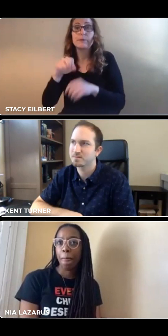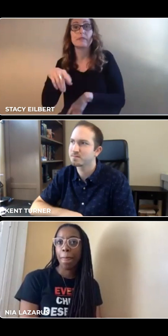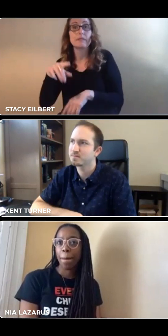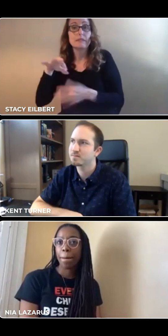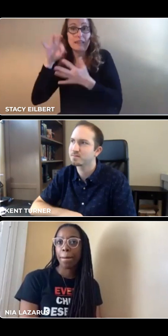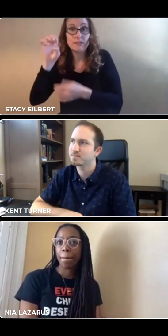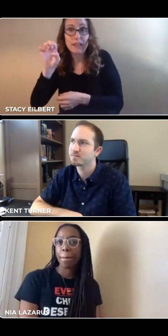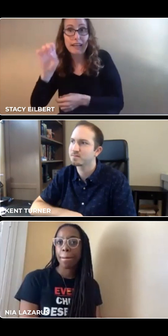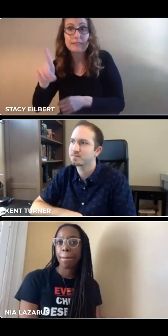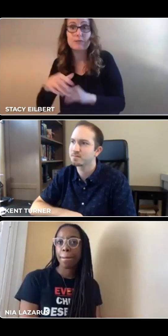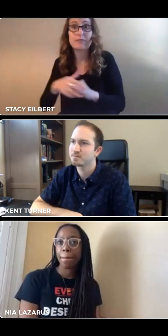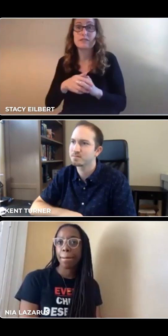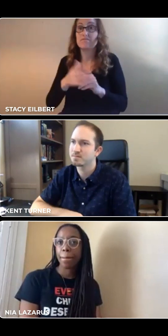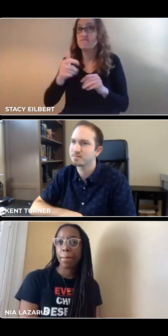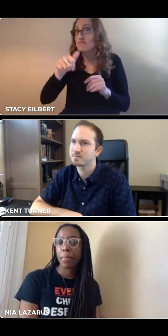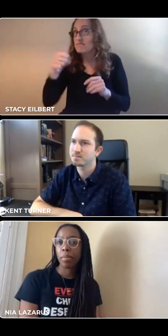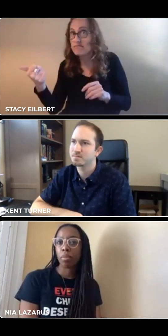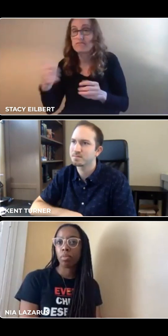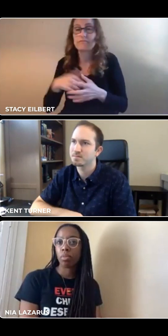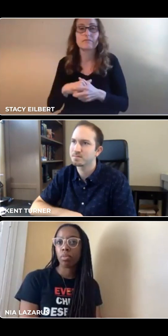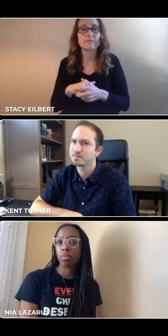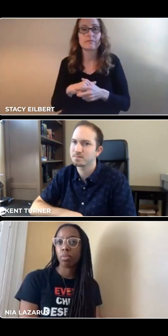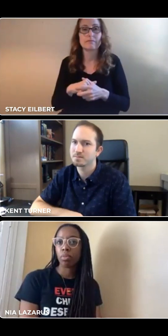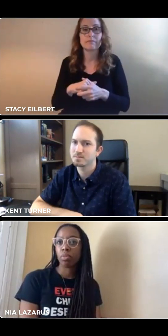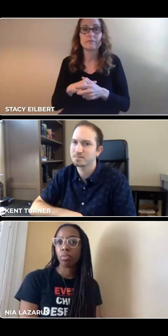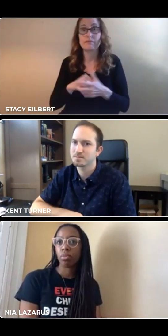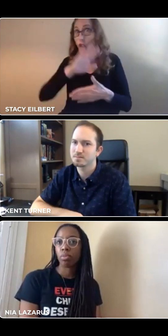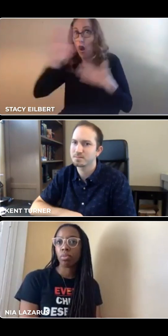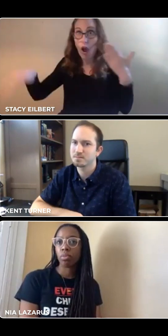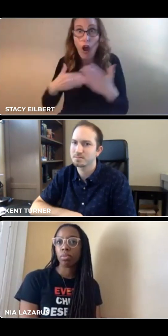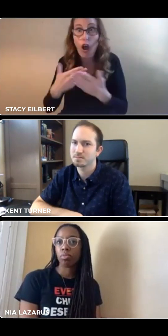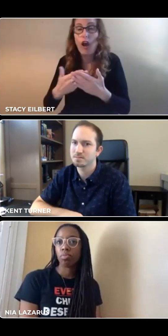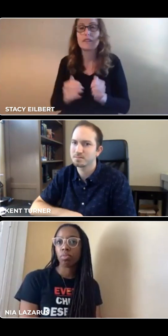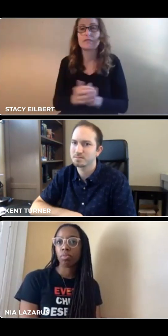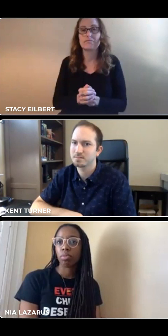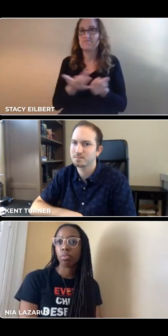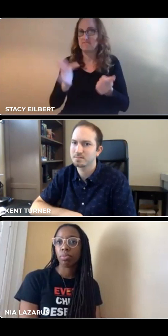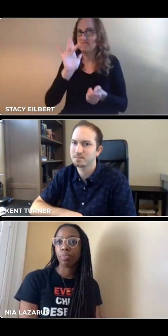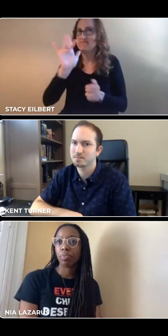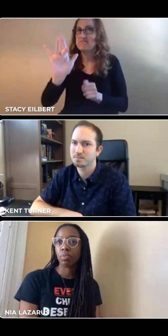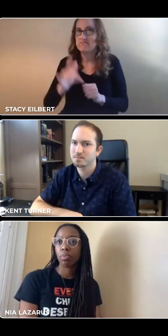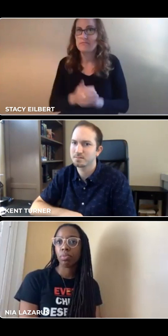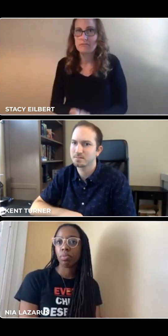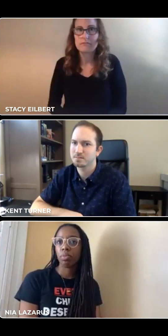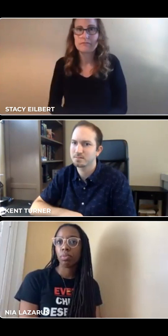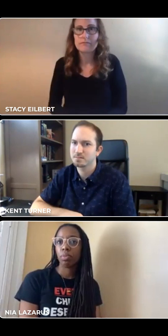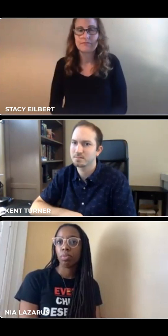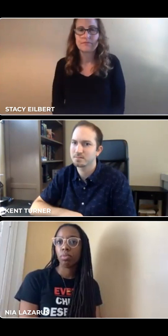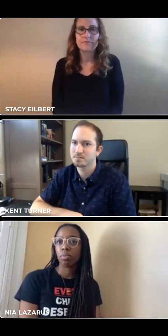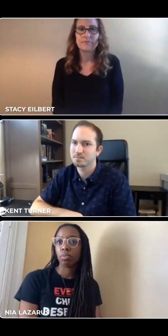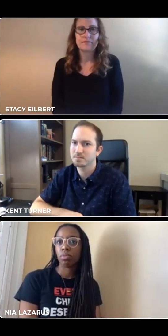We want to know the age group that you work with. Which one in particular?